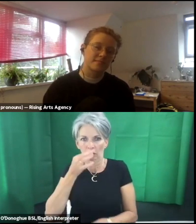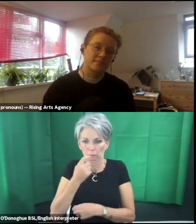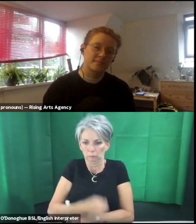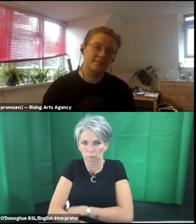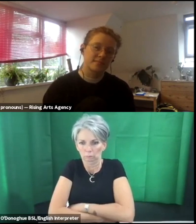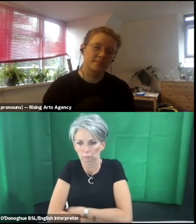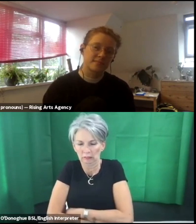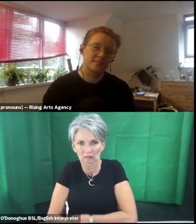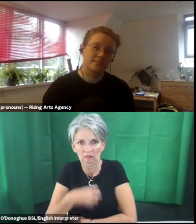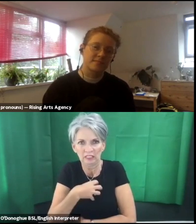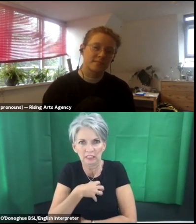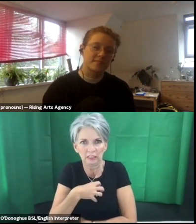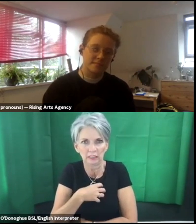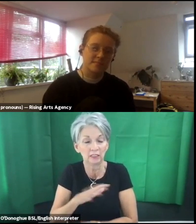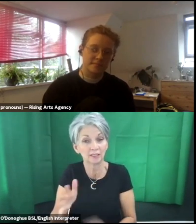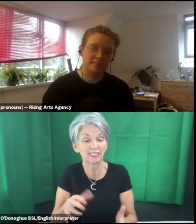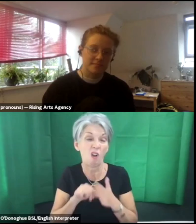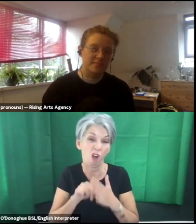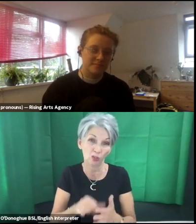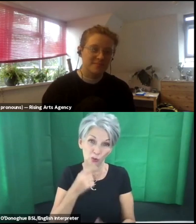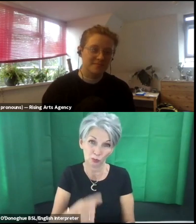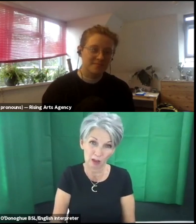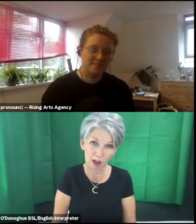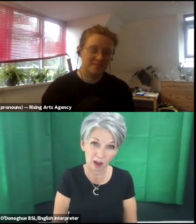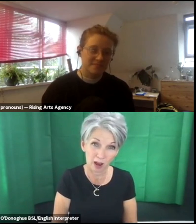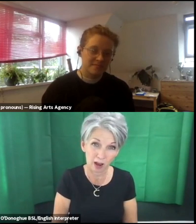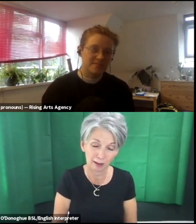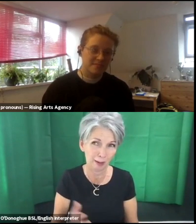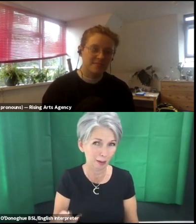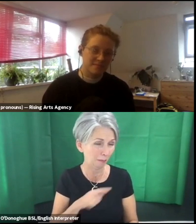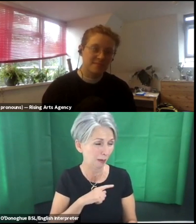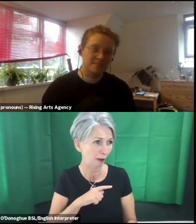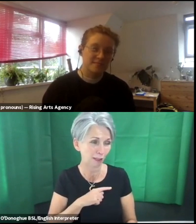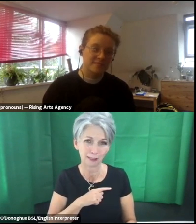This is hard to say in an increasingly more precarious environment.